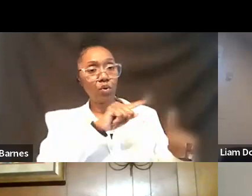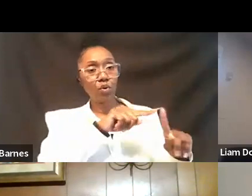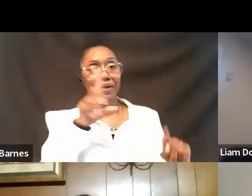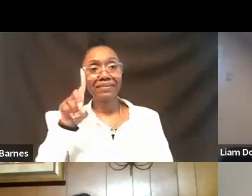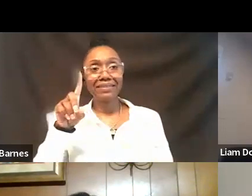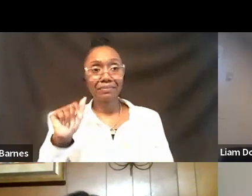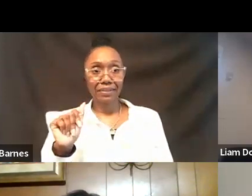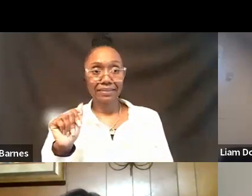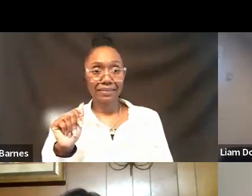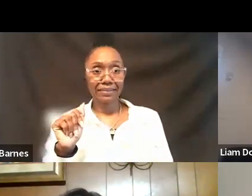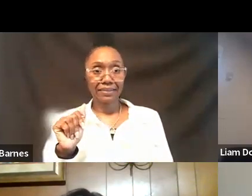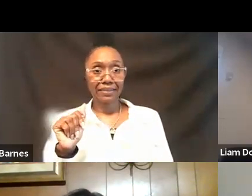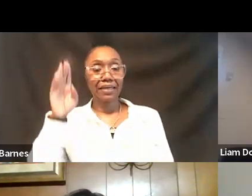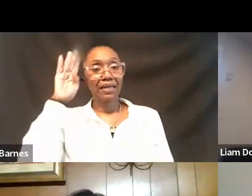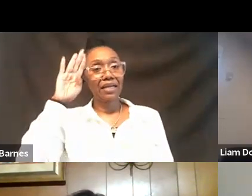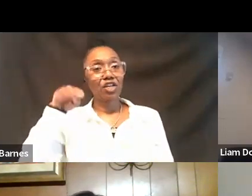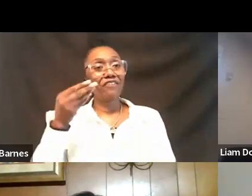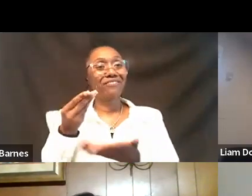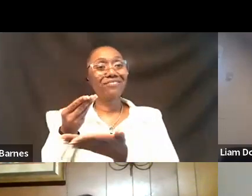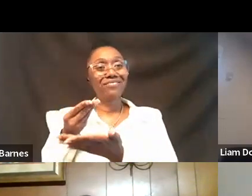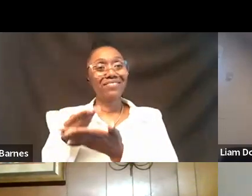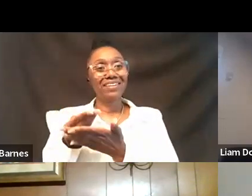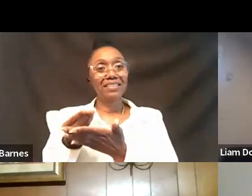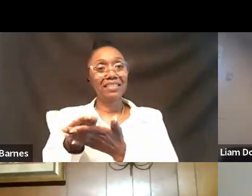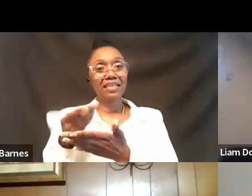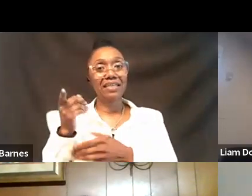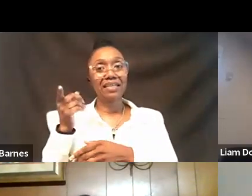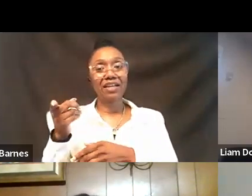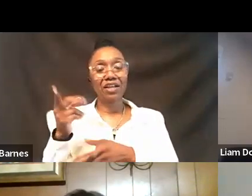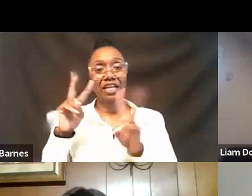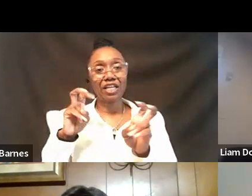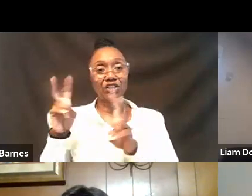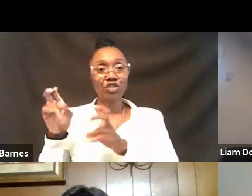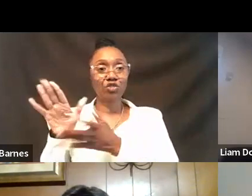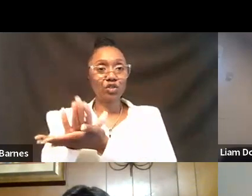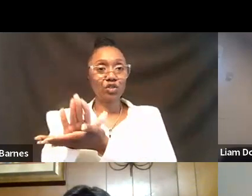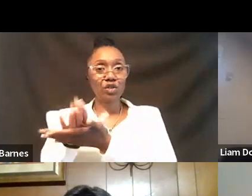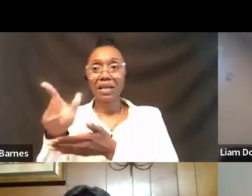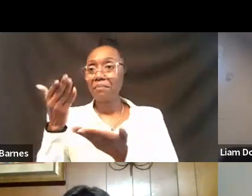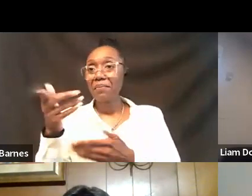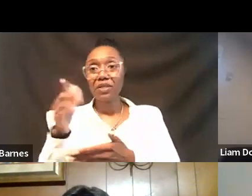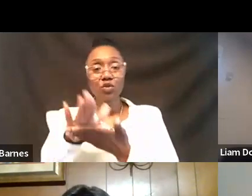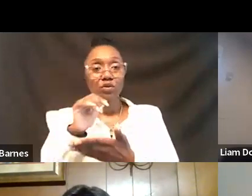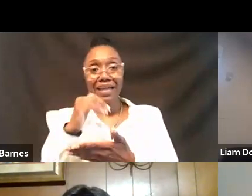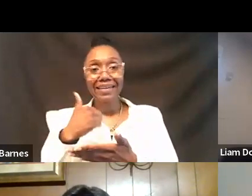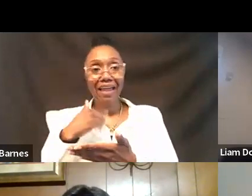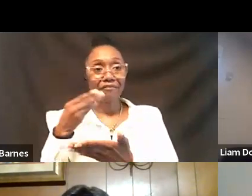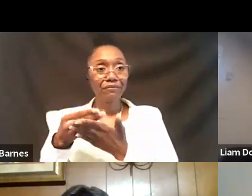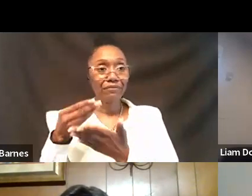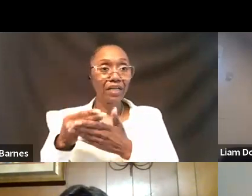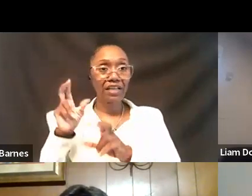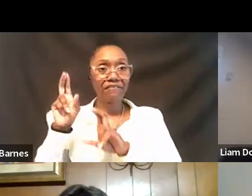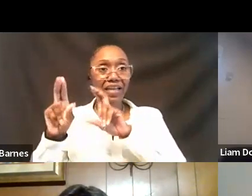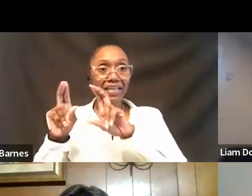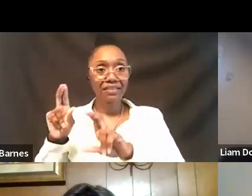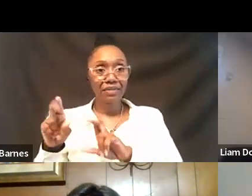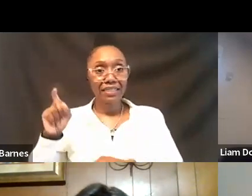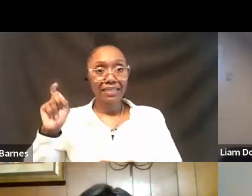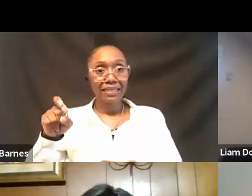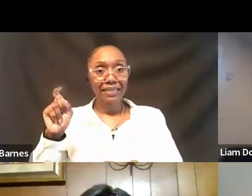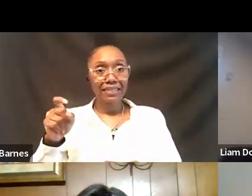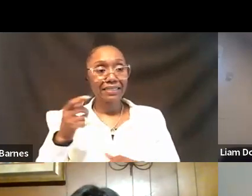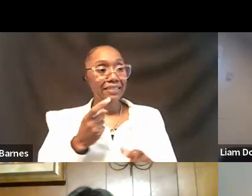And also I know that funding could be a big issue at school that they may not have the. Funds or embedded to have the resources that they may need to get the student, for example, like.